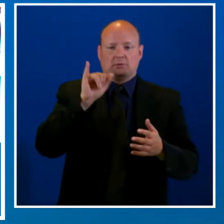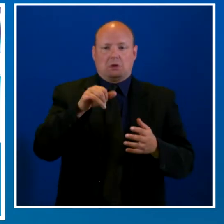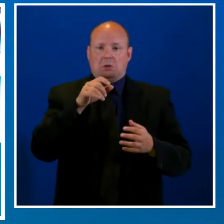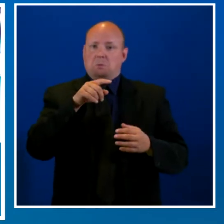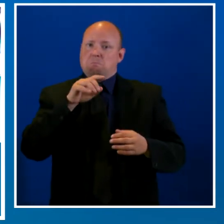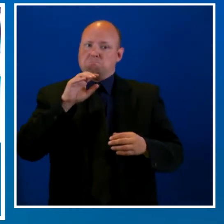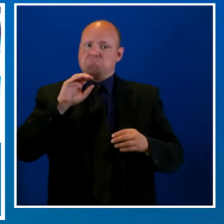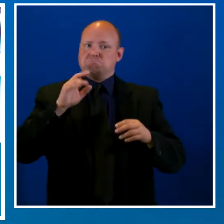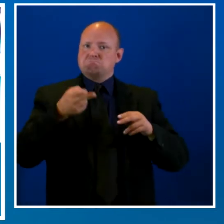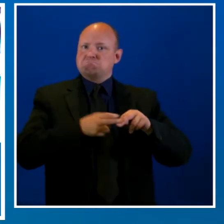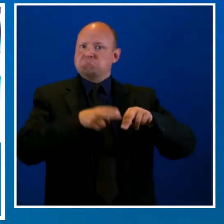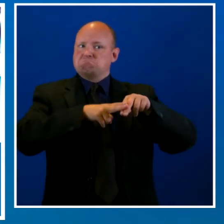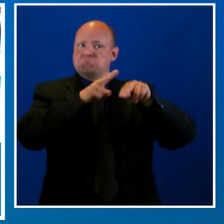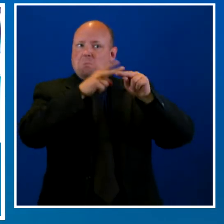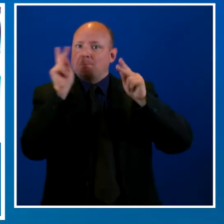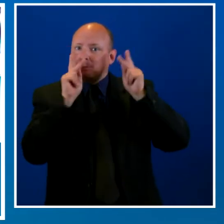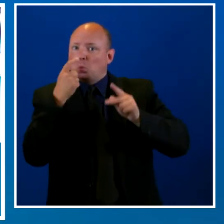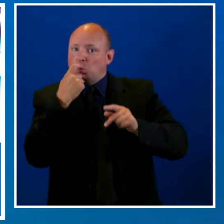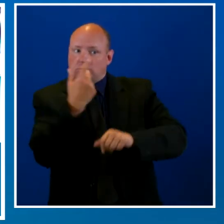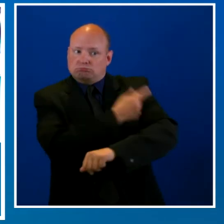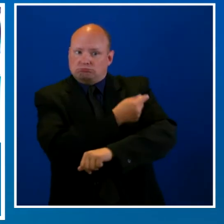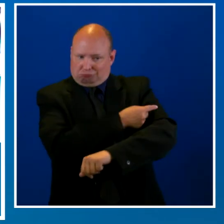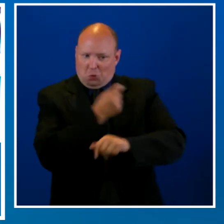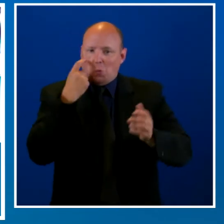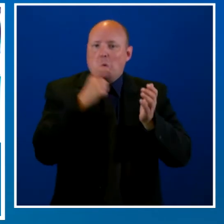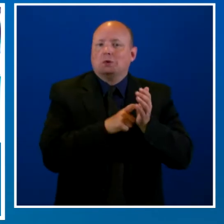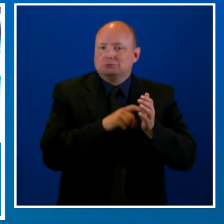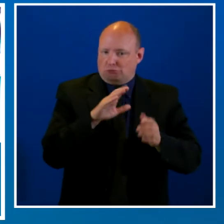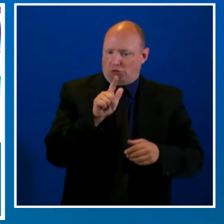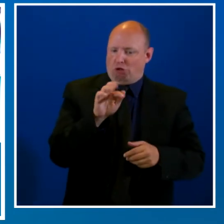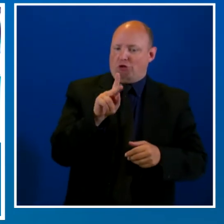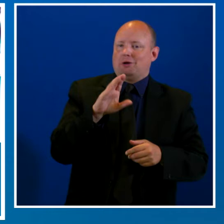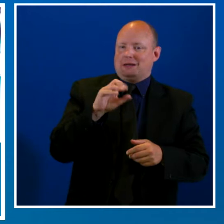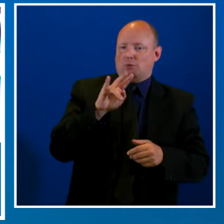with nearly 60% of Clark County residents 16 and older